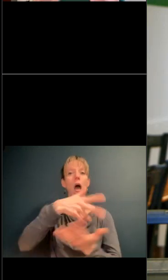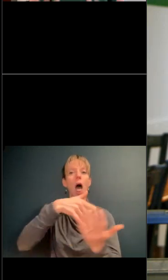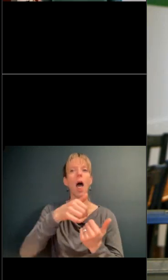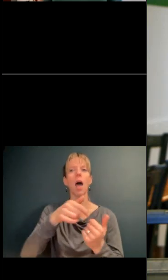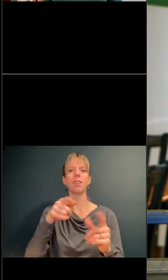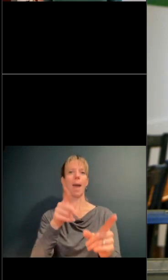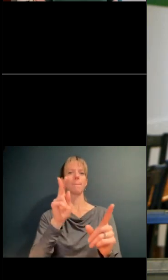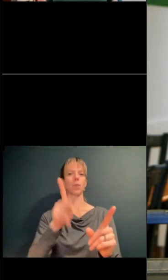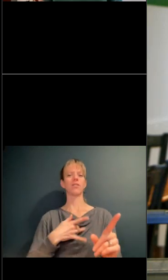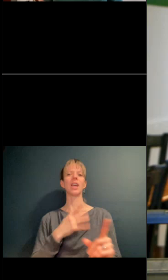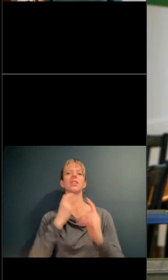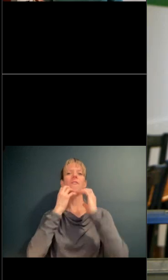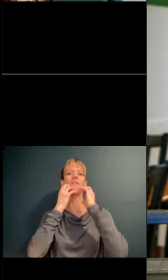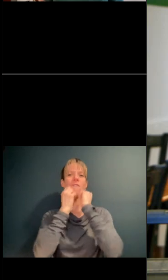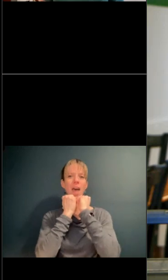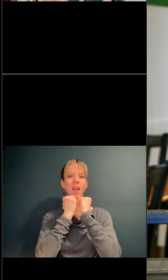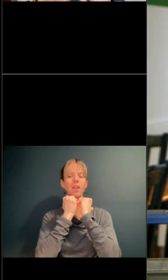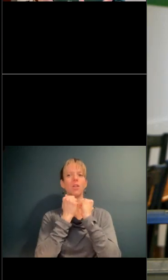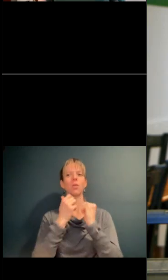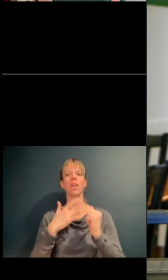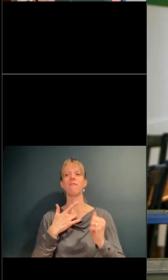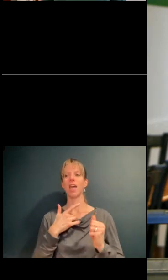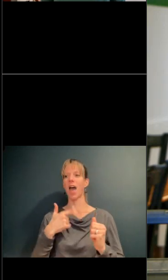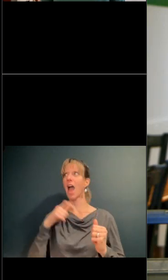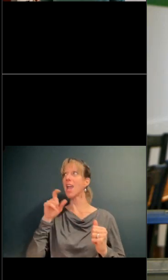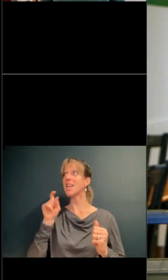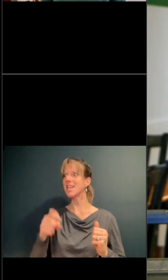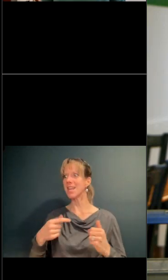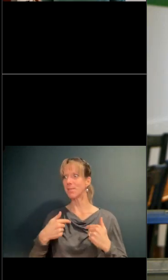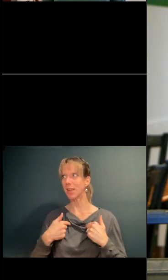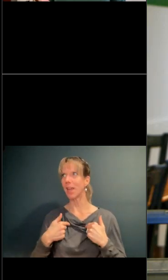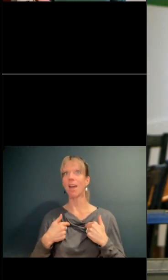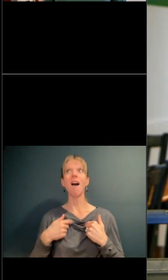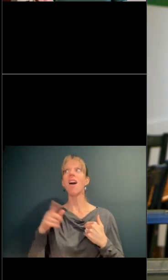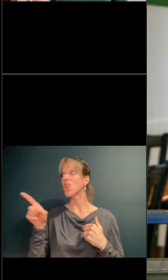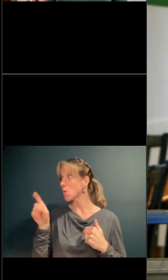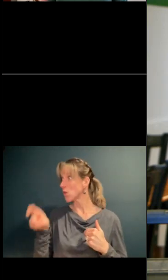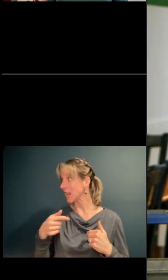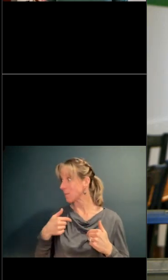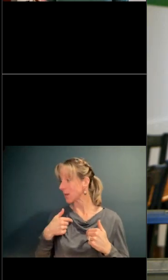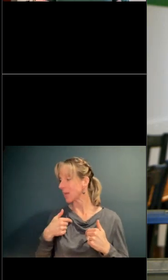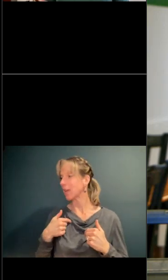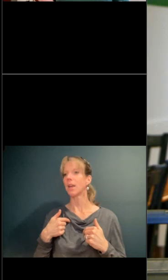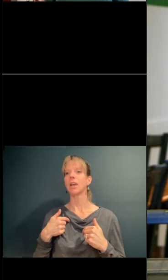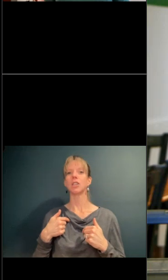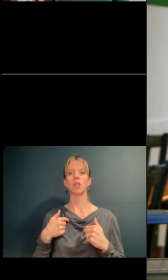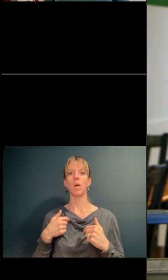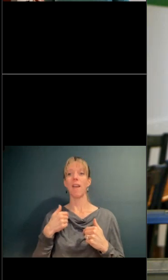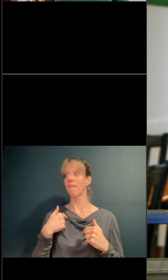and needed in their communities. Because when people are needed, then when they are not there, their absence is missed.